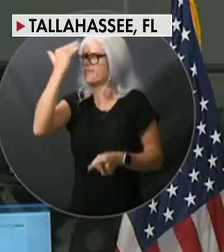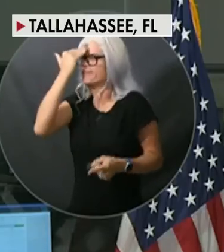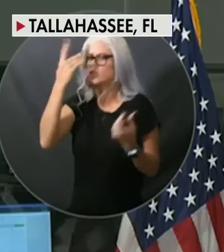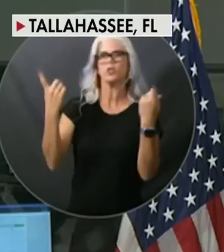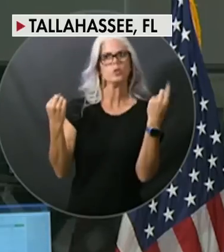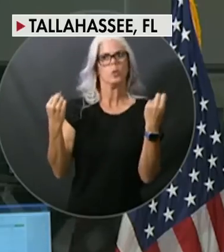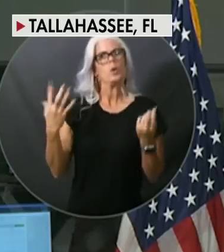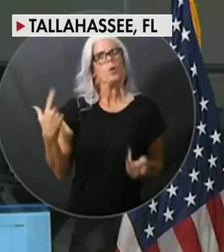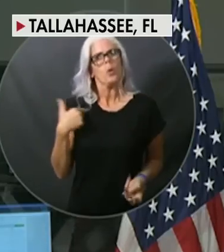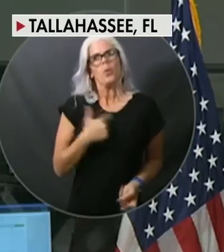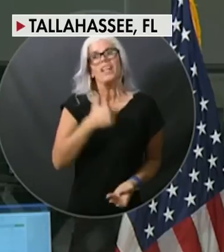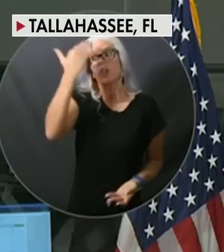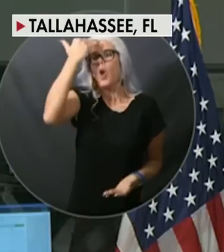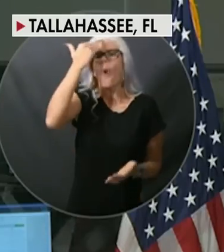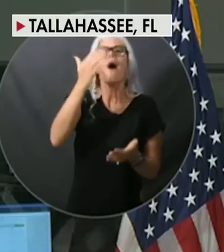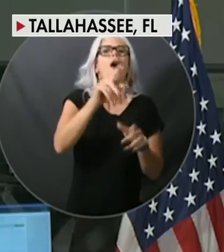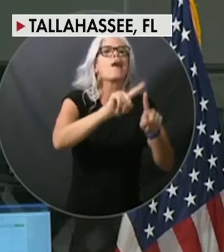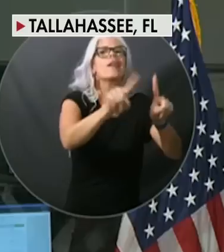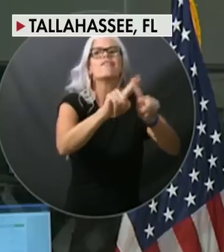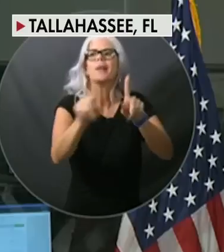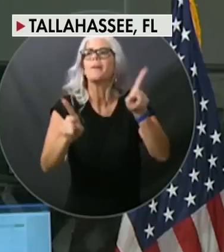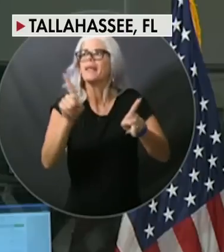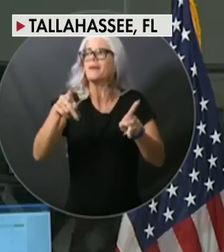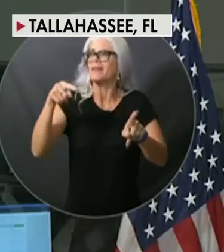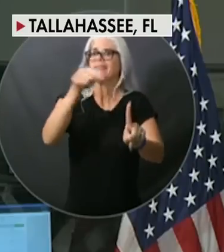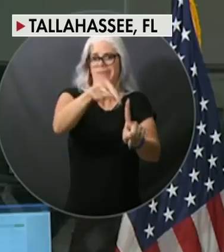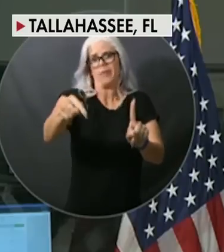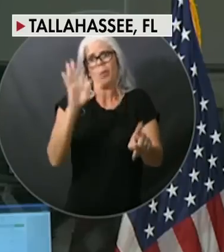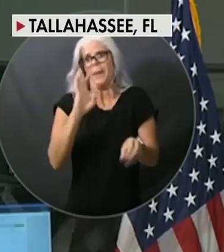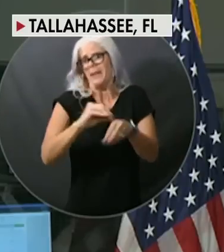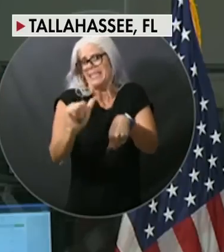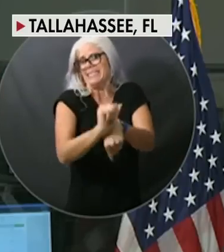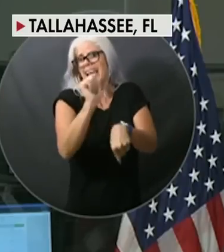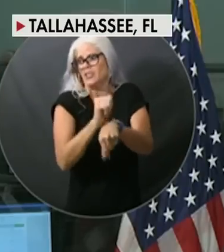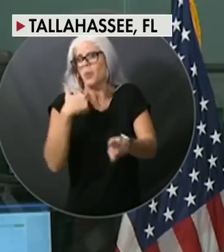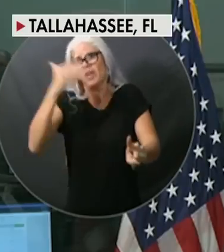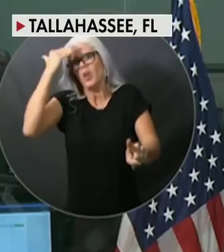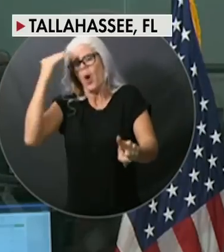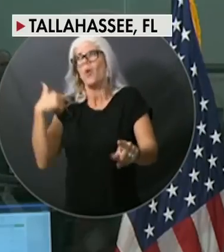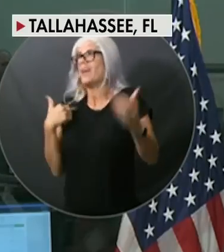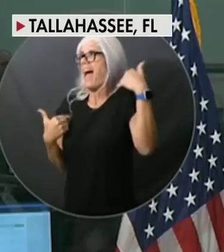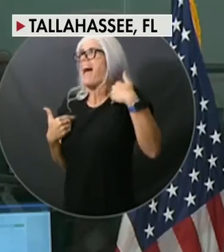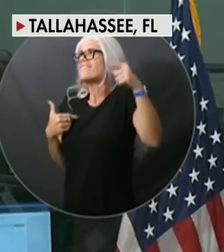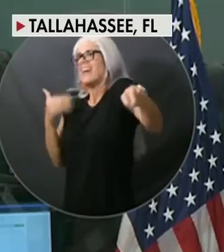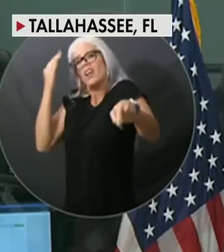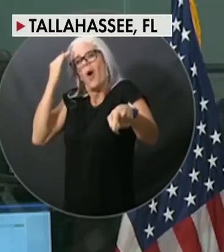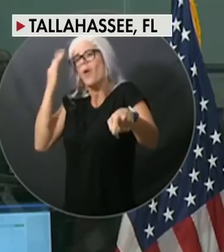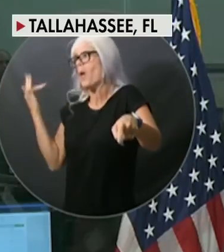GOING TO BE PEOPLE THAT ARE GOING TO BE IN HARM'S WAY AND WHAT I'VE SAID IS, YOU KNOW,